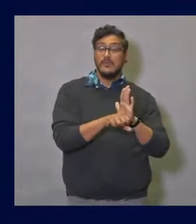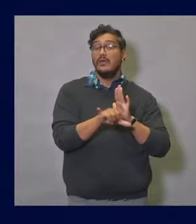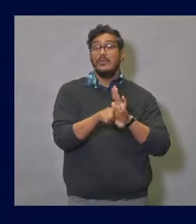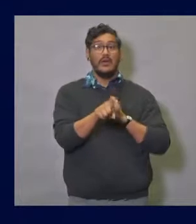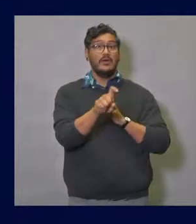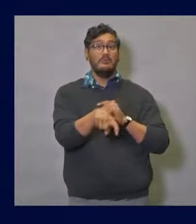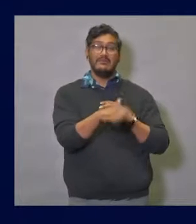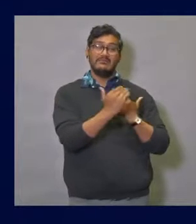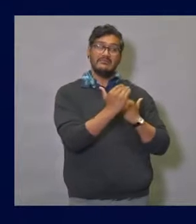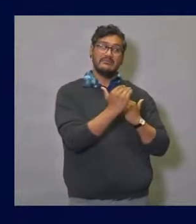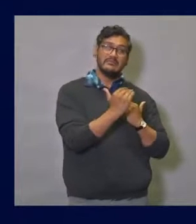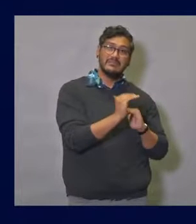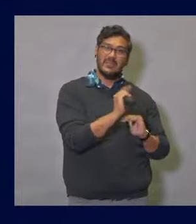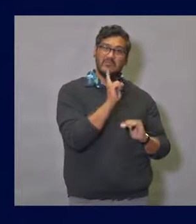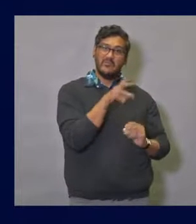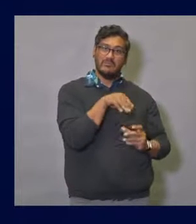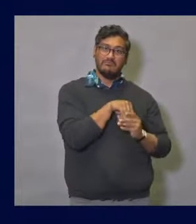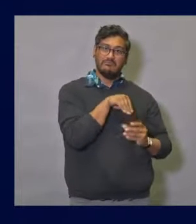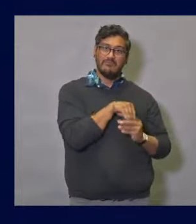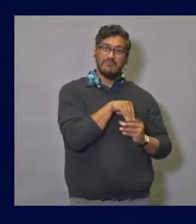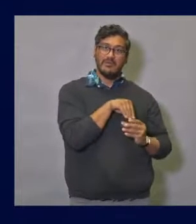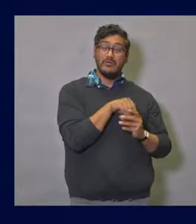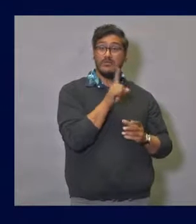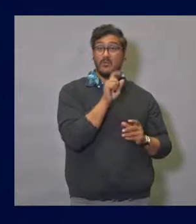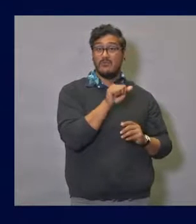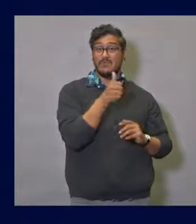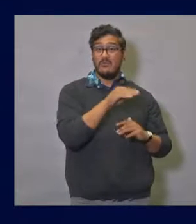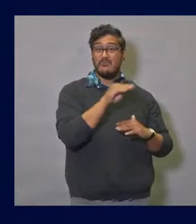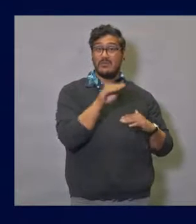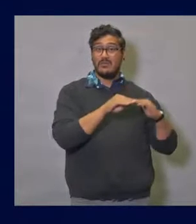INTERIORES, ACONDICIONAMIENTO,